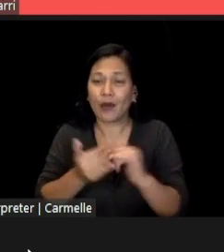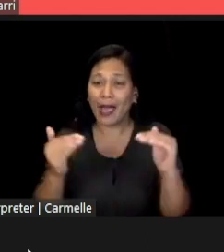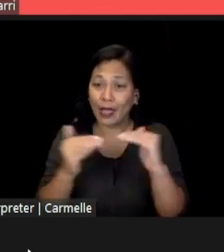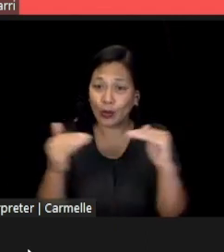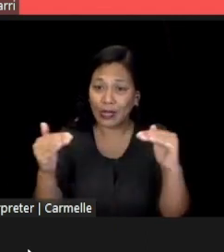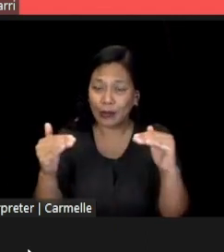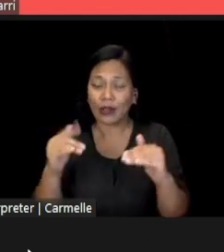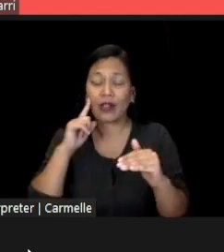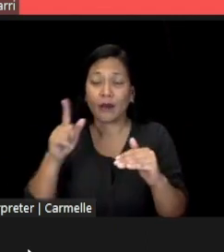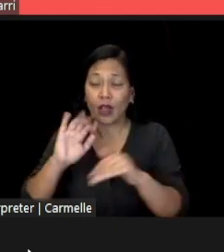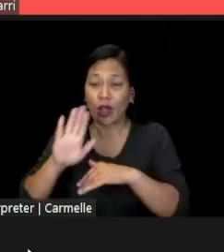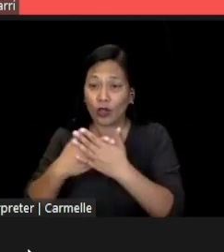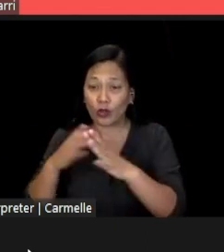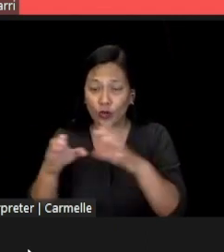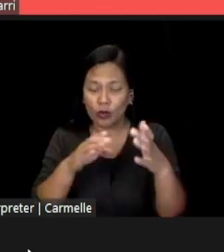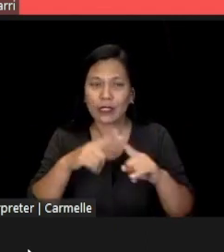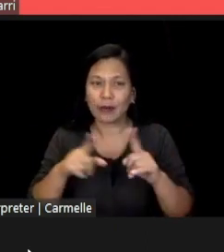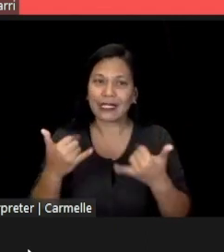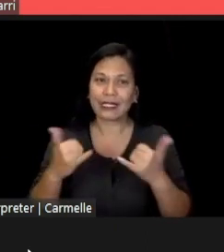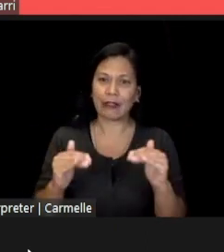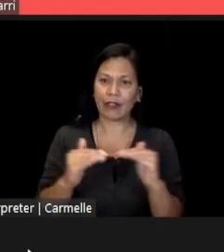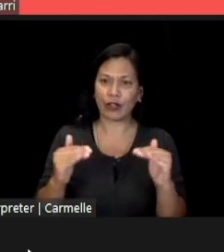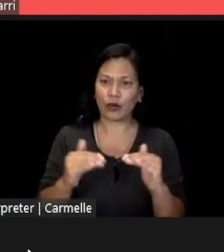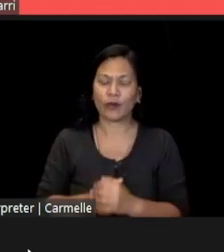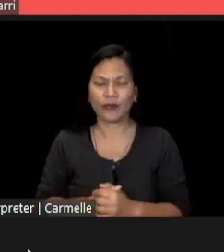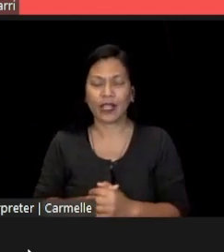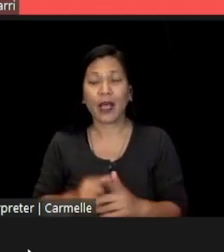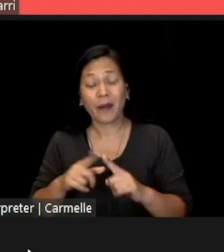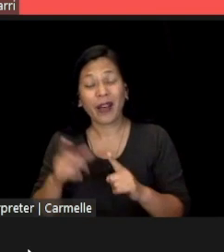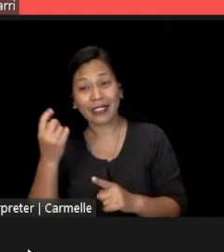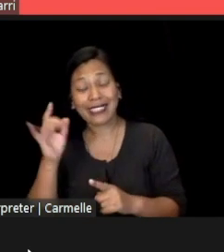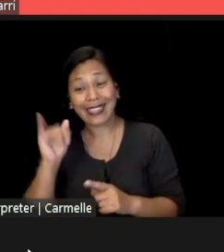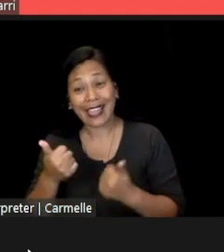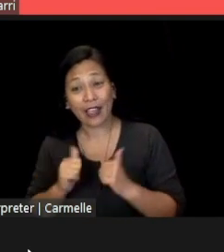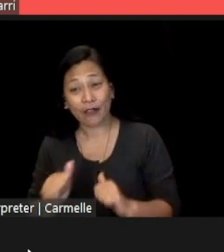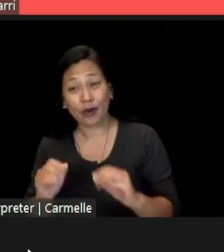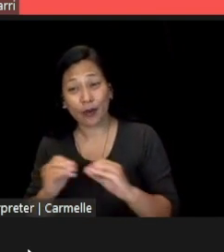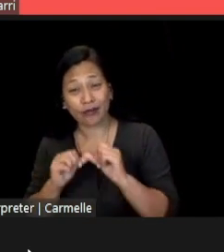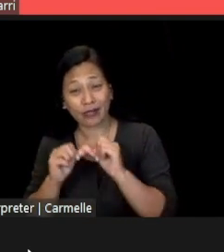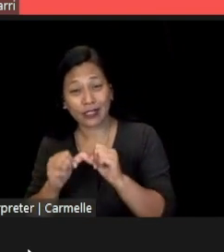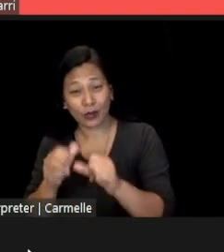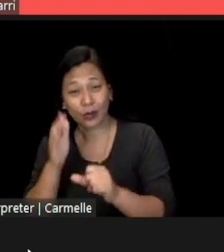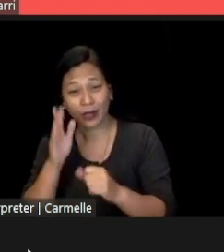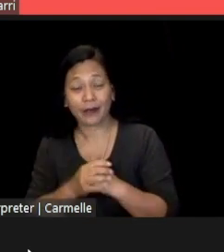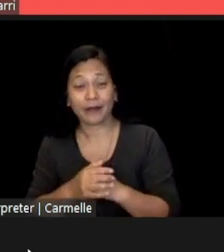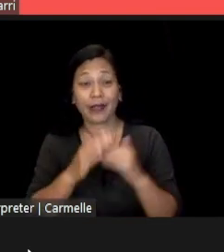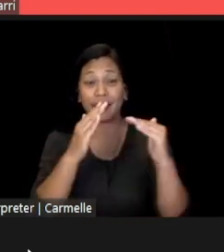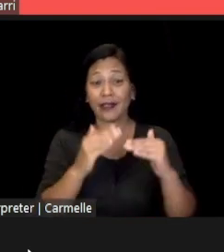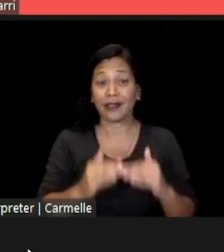But I would say this is going to be a continuing task. Finally cultural versus industrial.